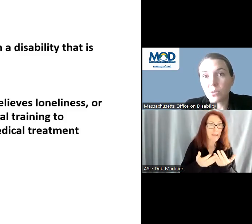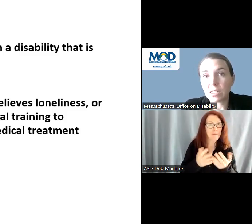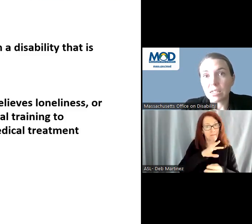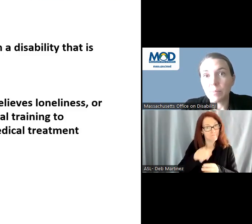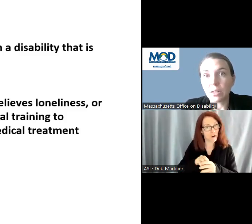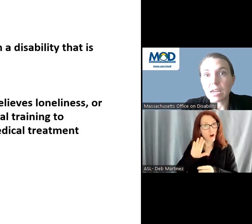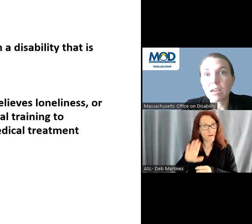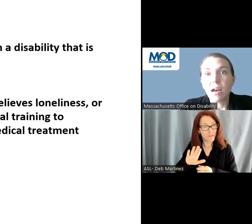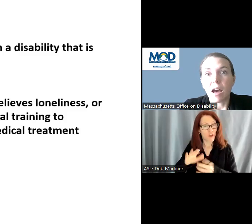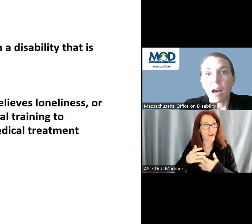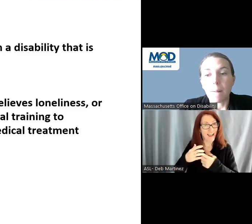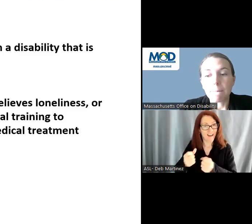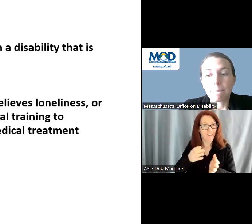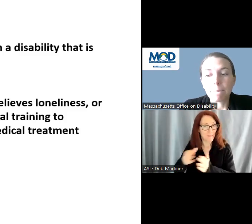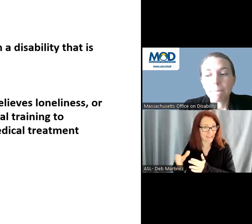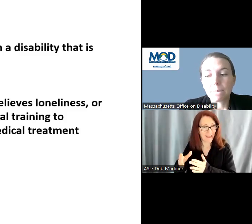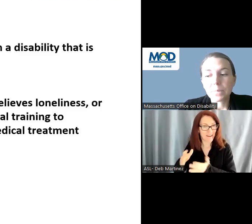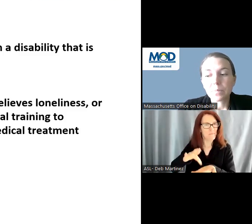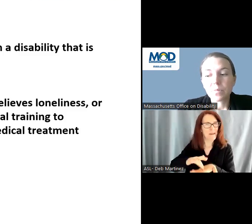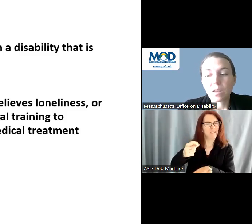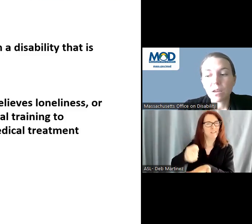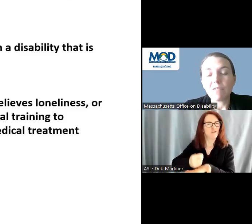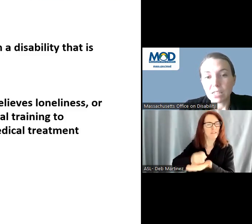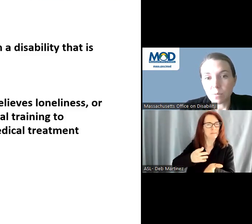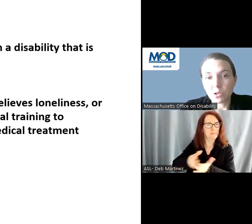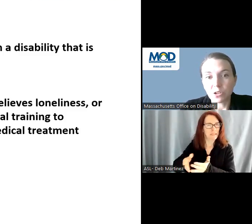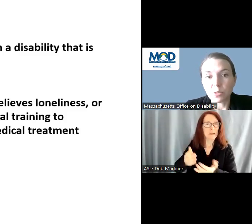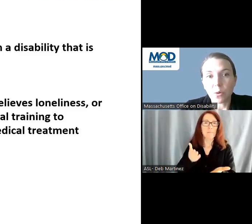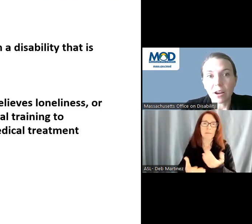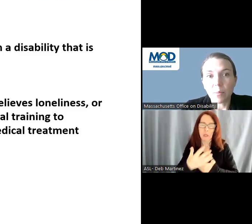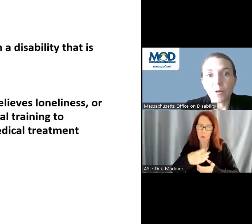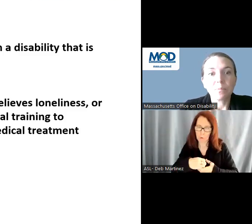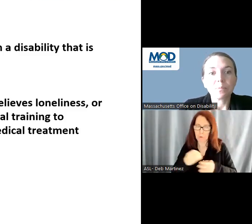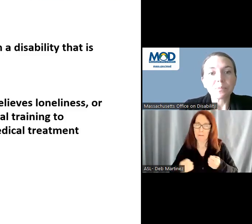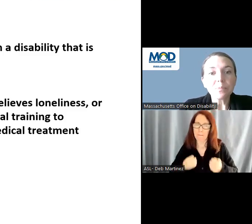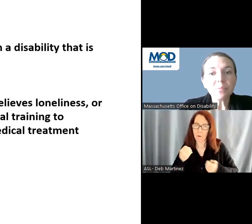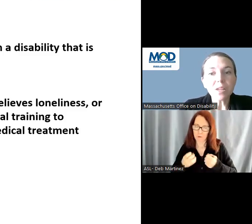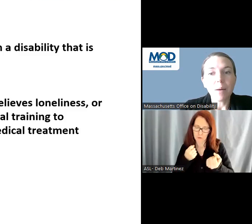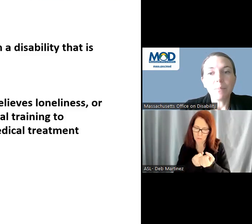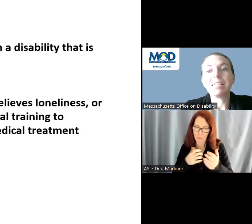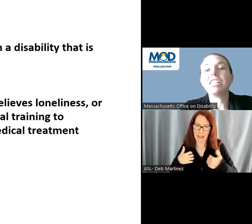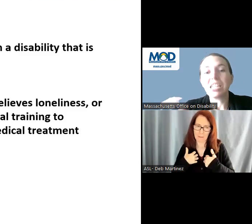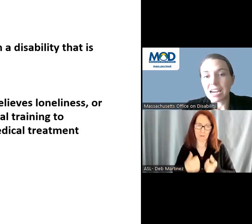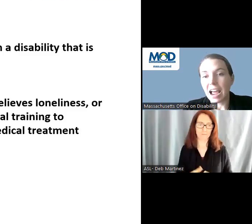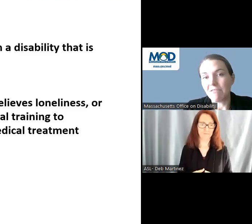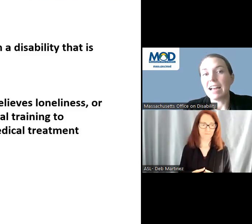plan for a person with a disability if it's an emotional support animal but it doesn't have that